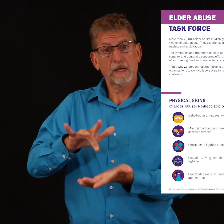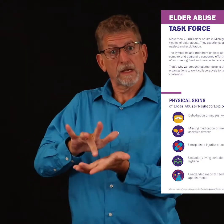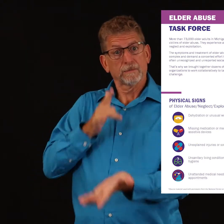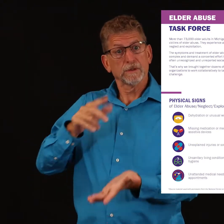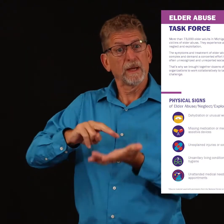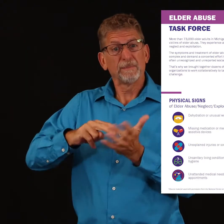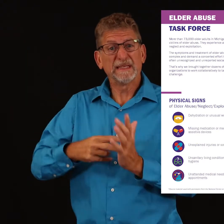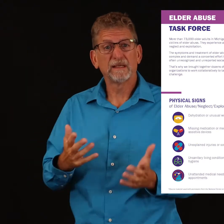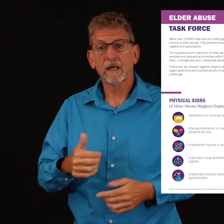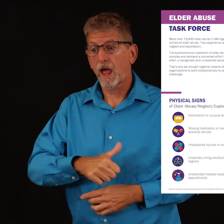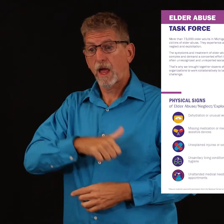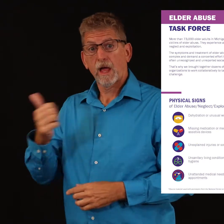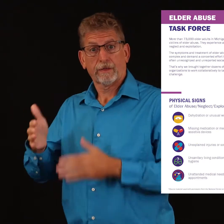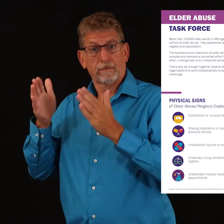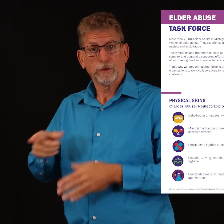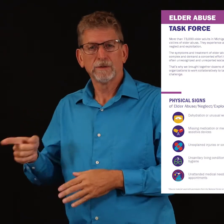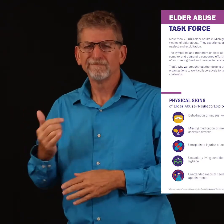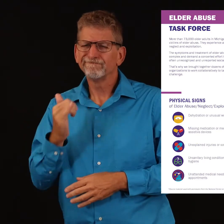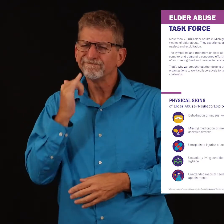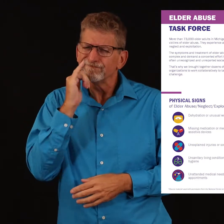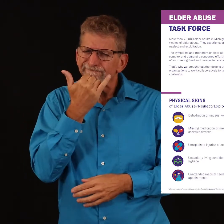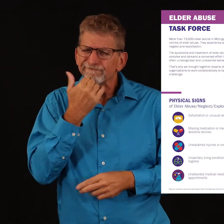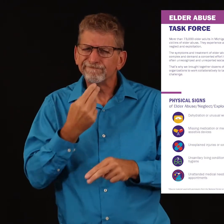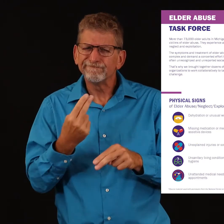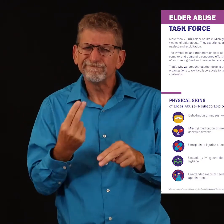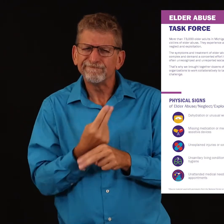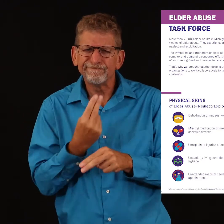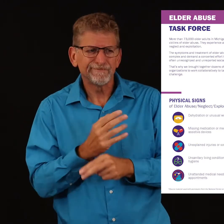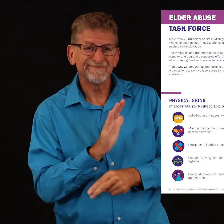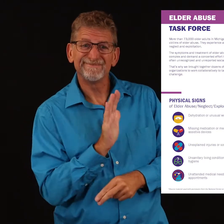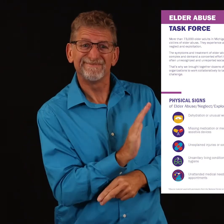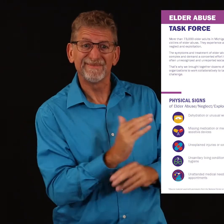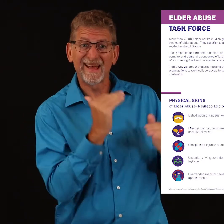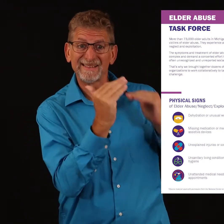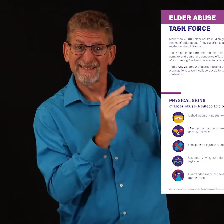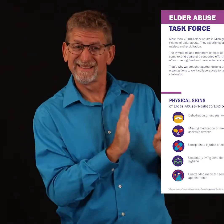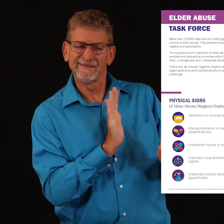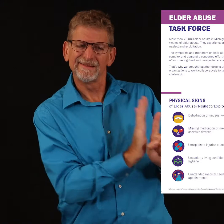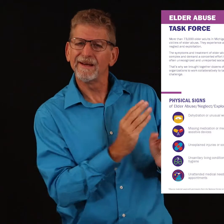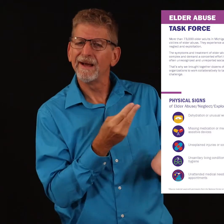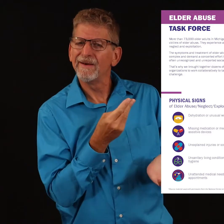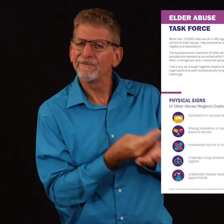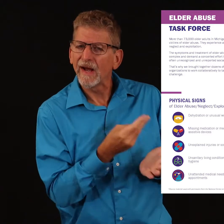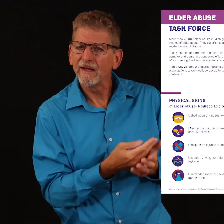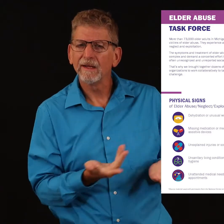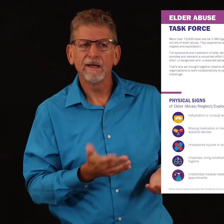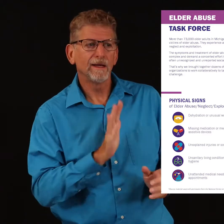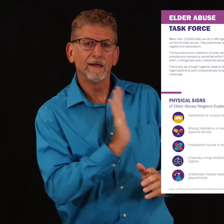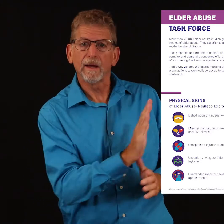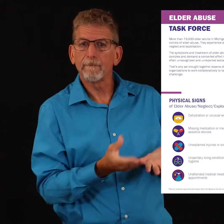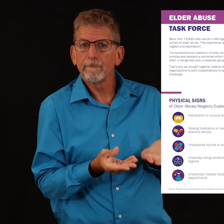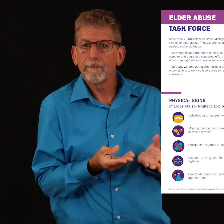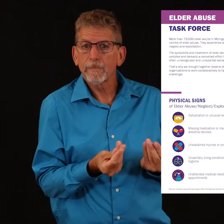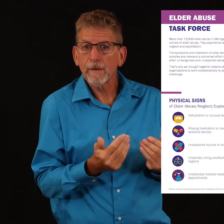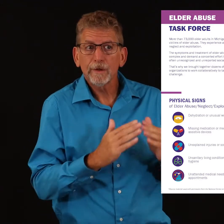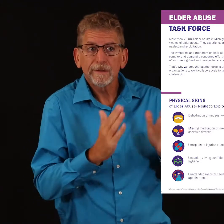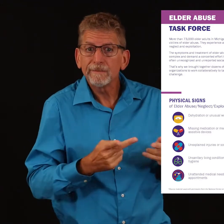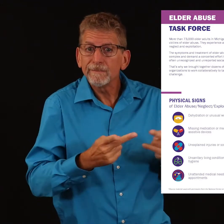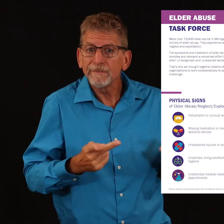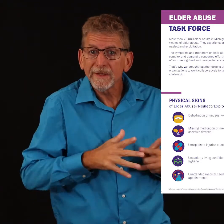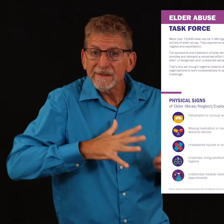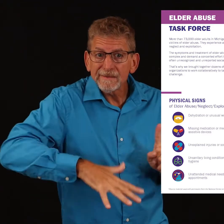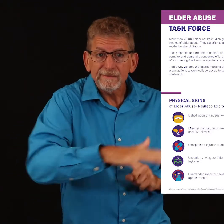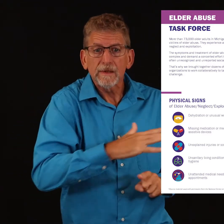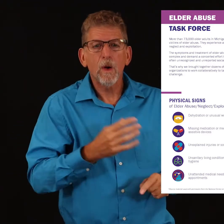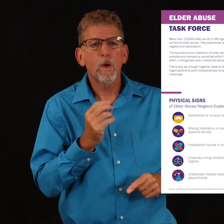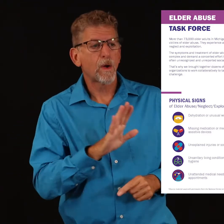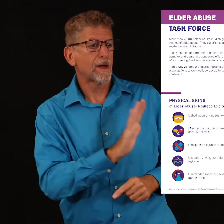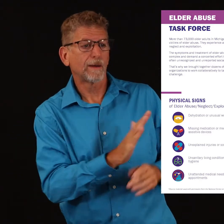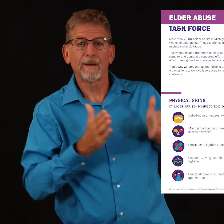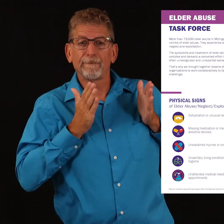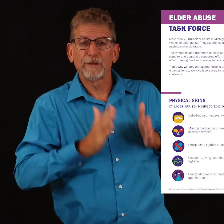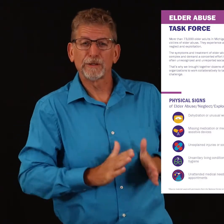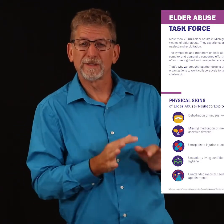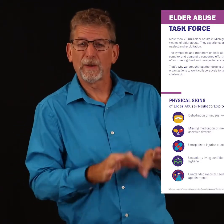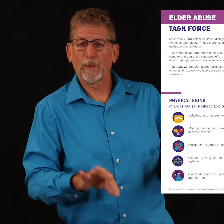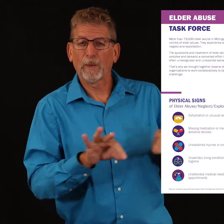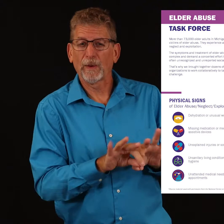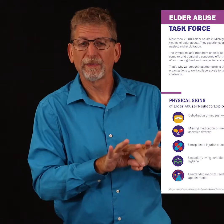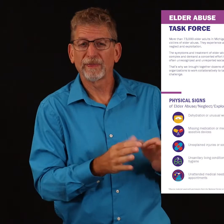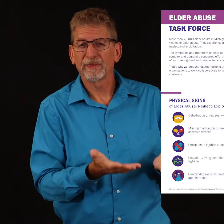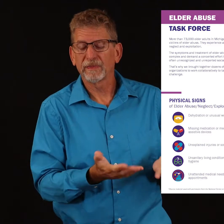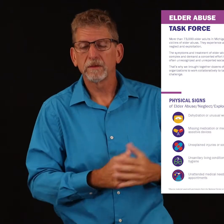The misuse of an adult's funds, property or personal dignity by another person.